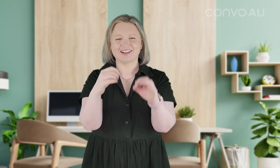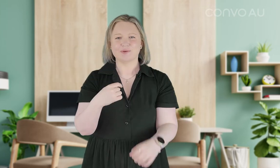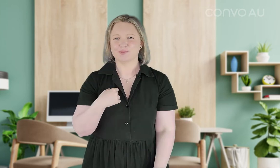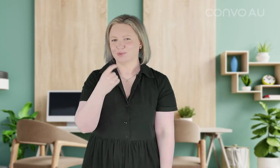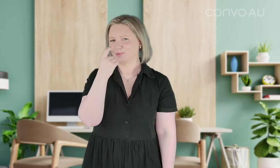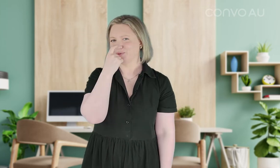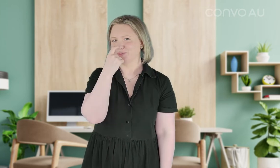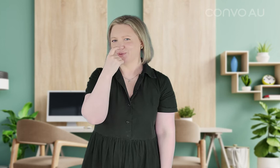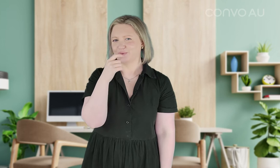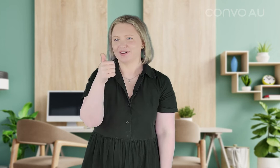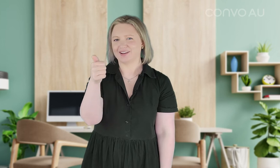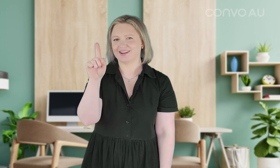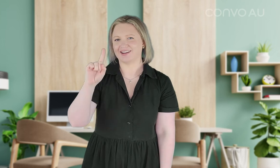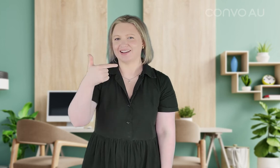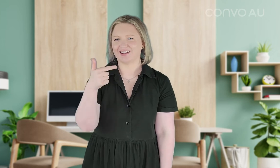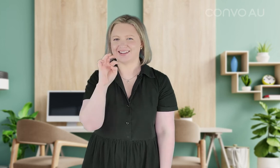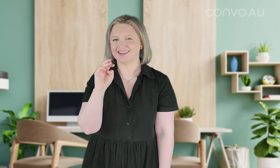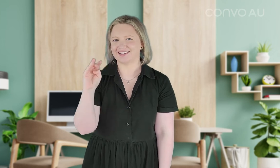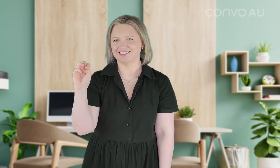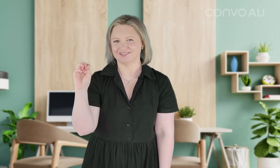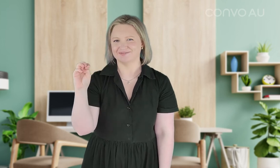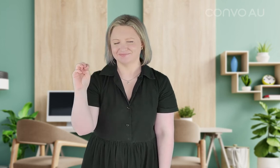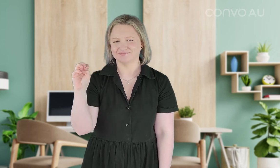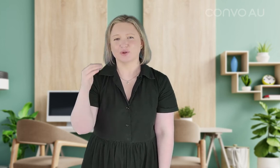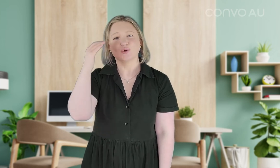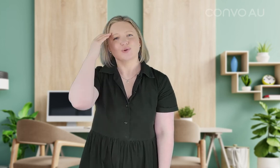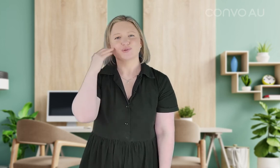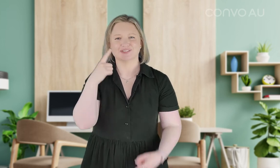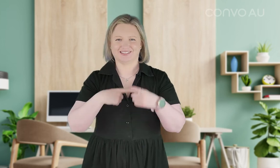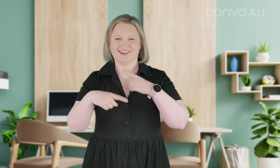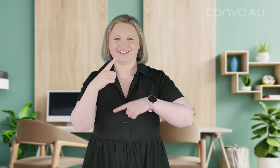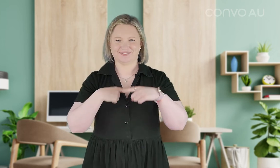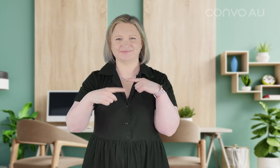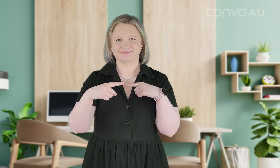I decided to learn Hangul and Korean Sign Language.